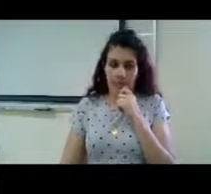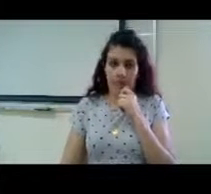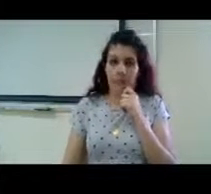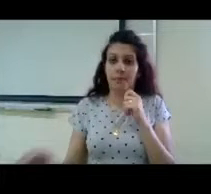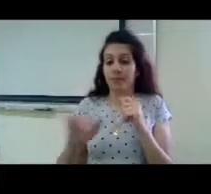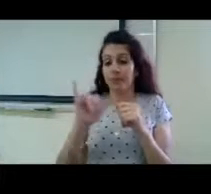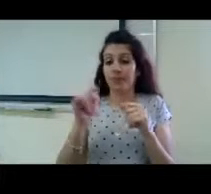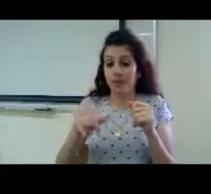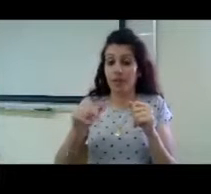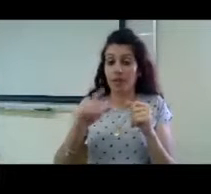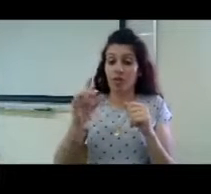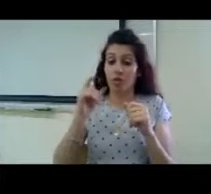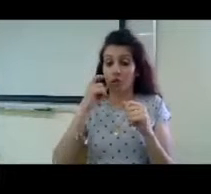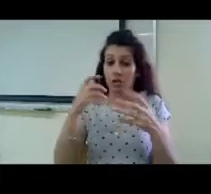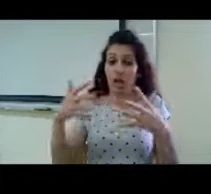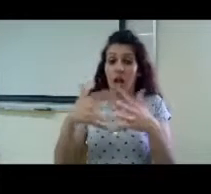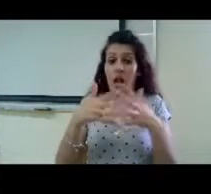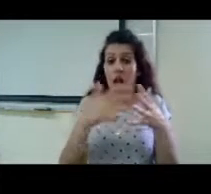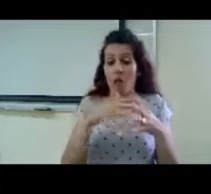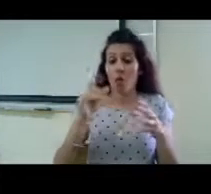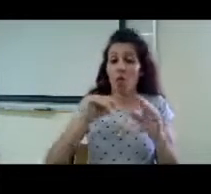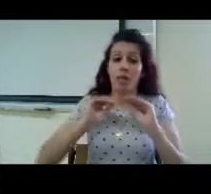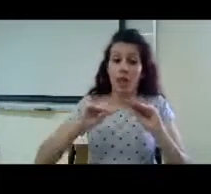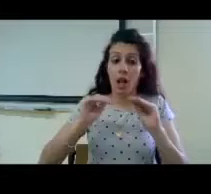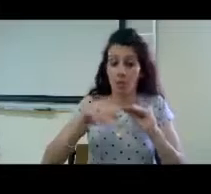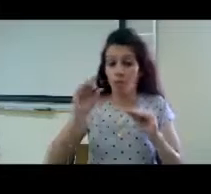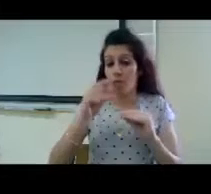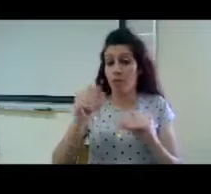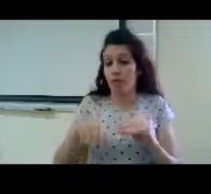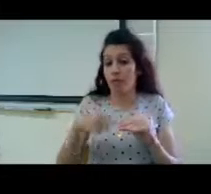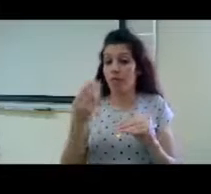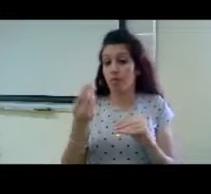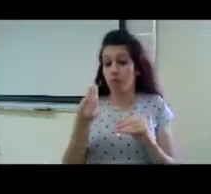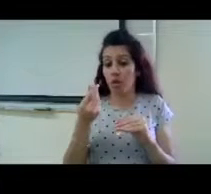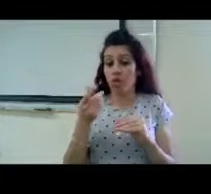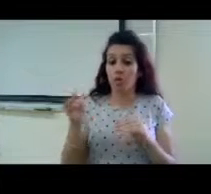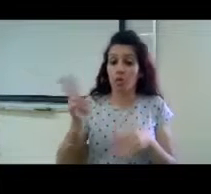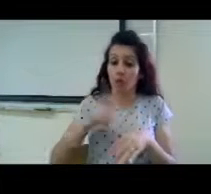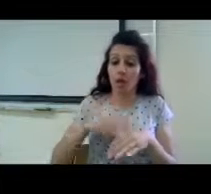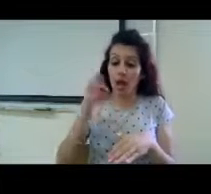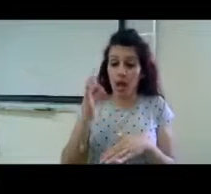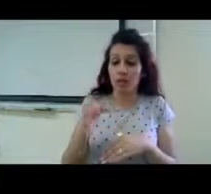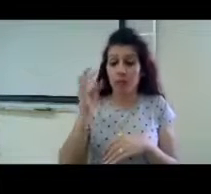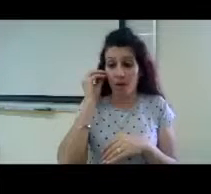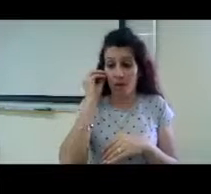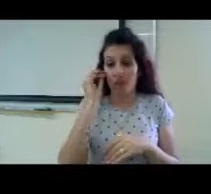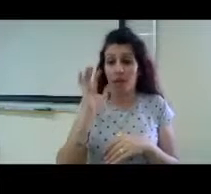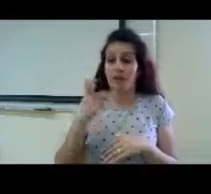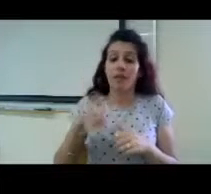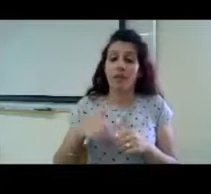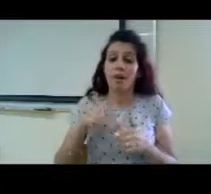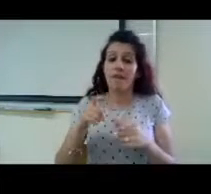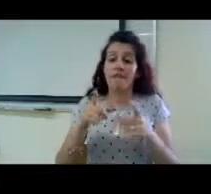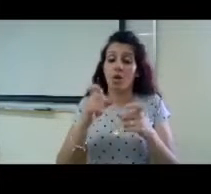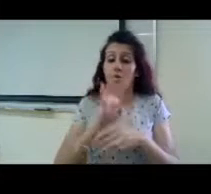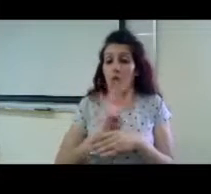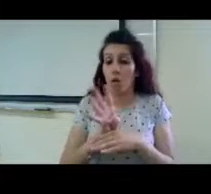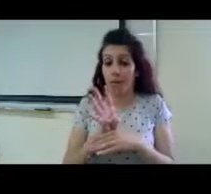online books in in accessible format for all children and they've used these